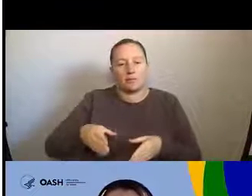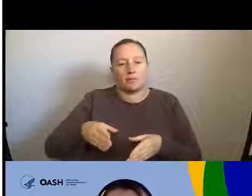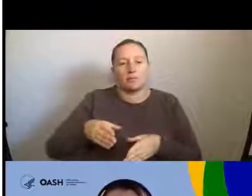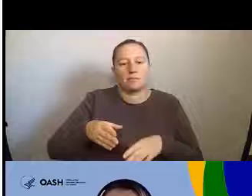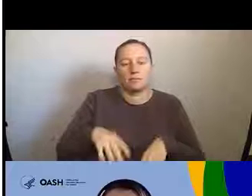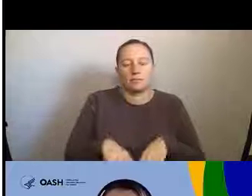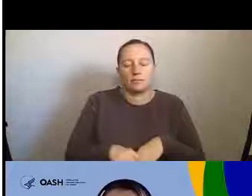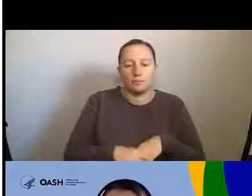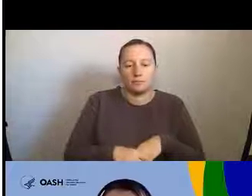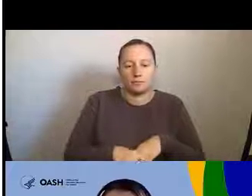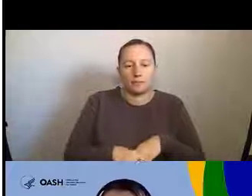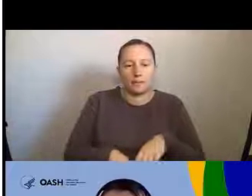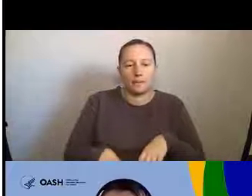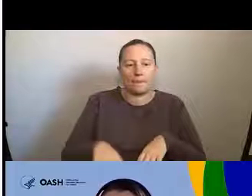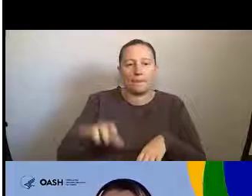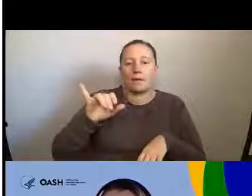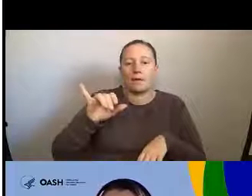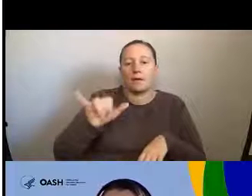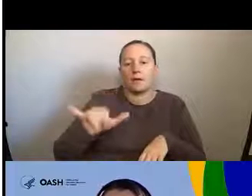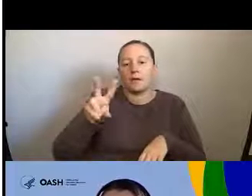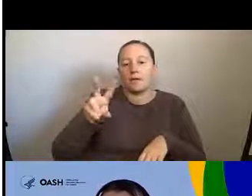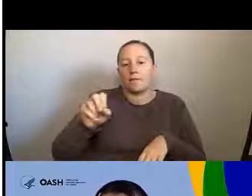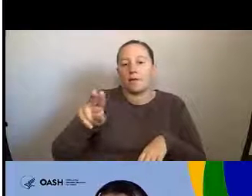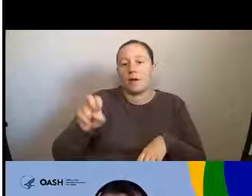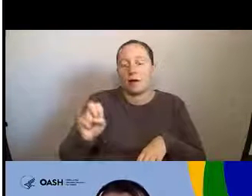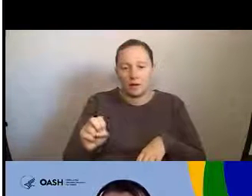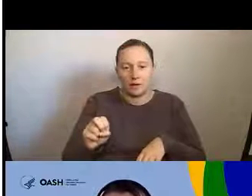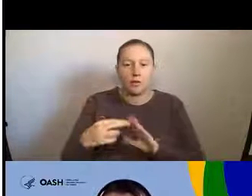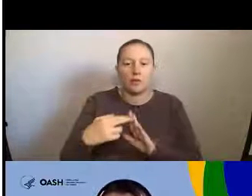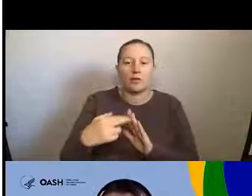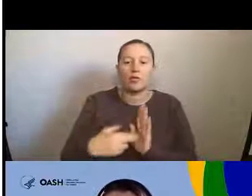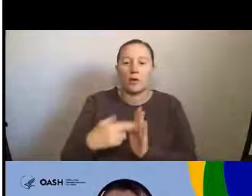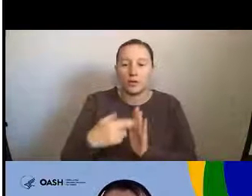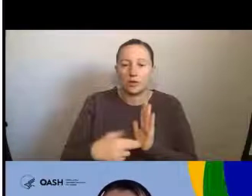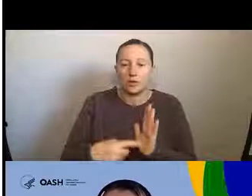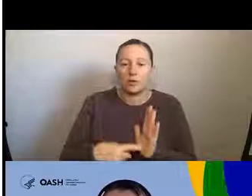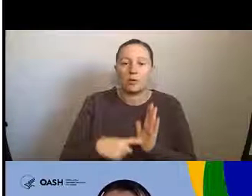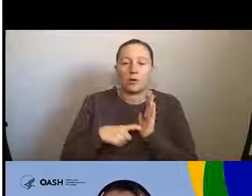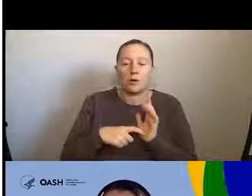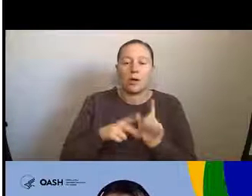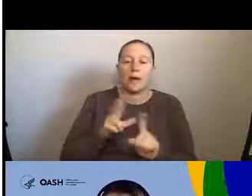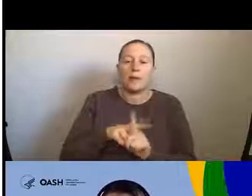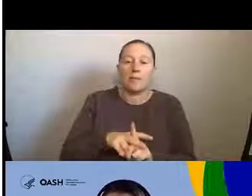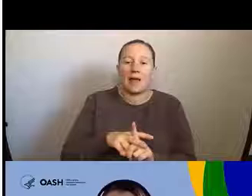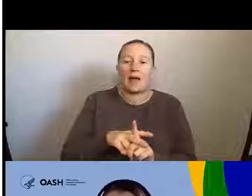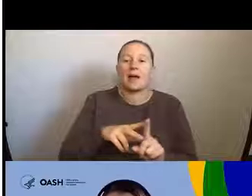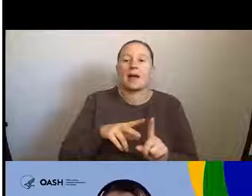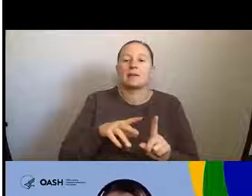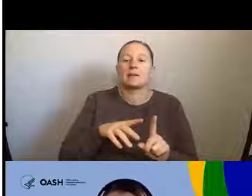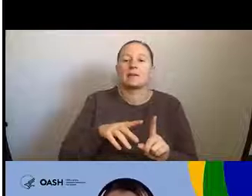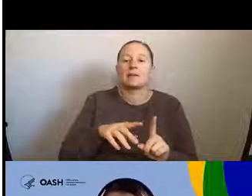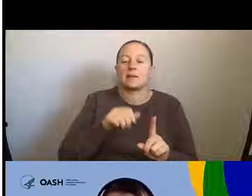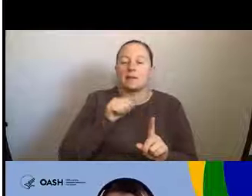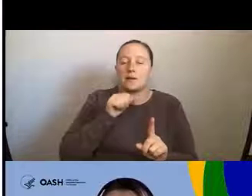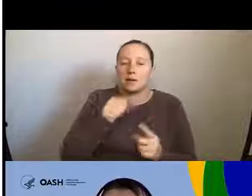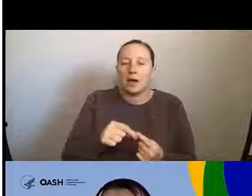So as Yvonne pointed out, the regulatory requirements applied to nonexempt human subjects research, meaning ...